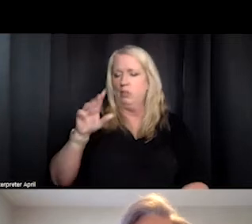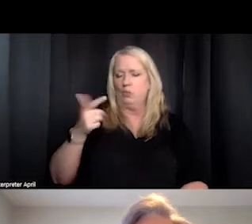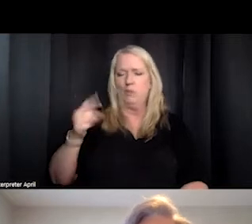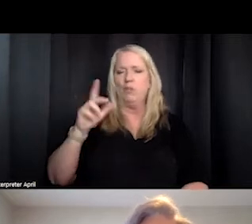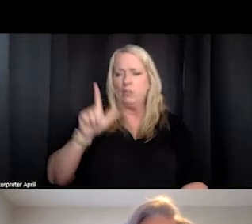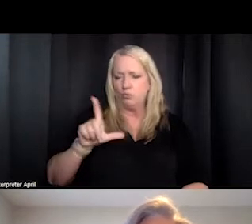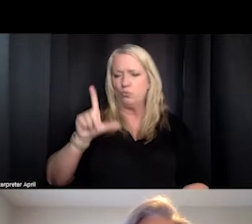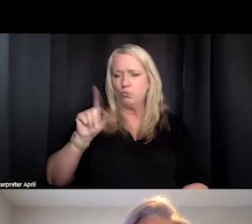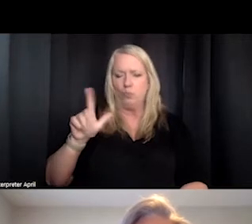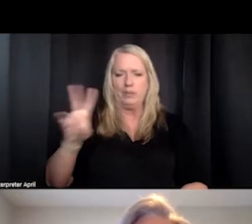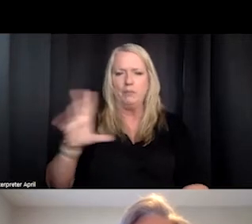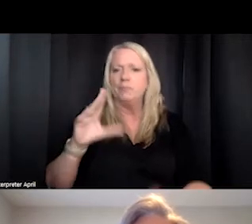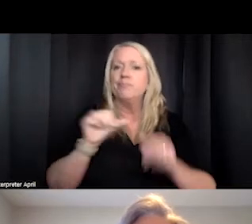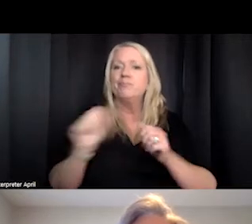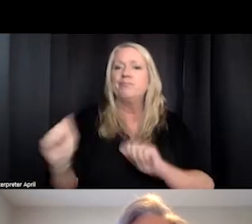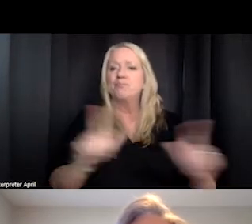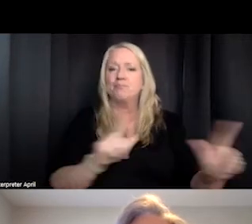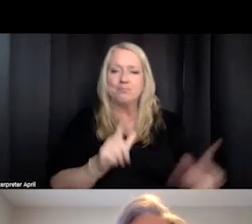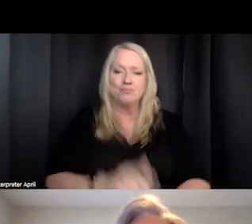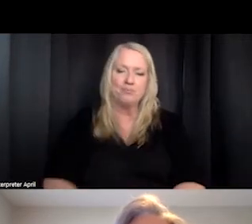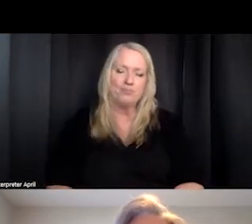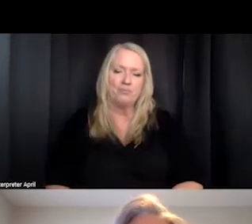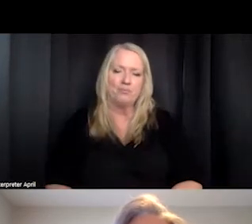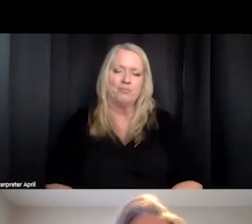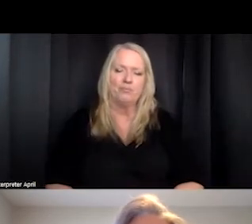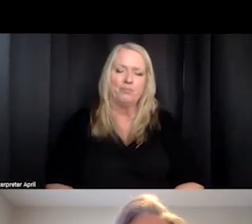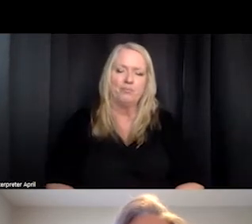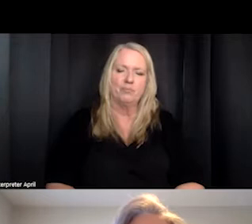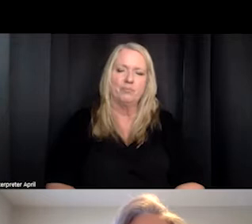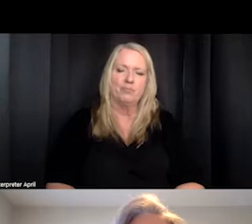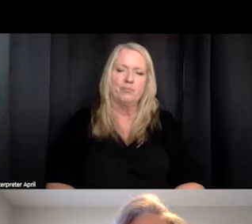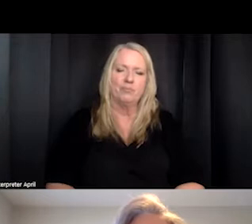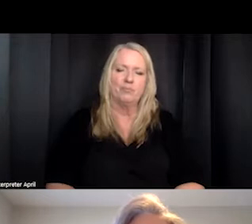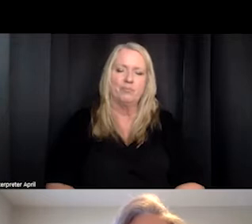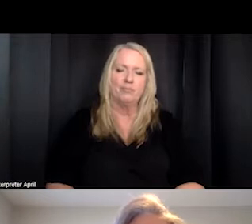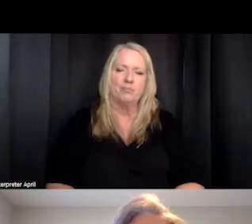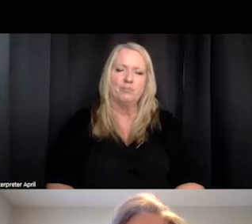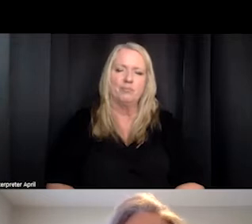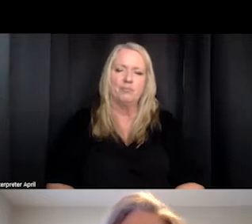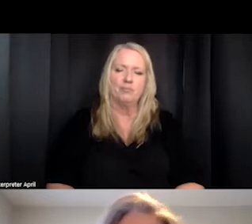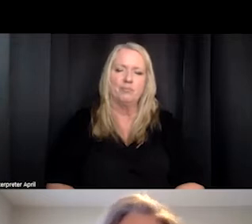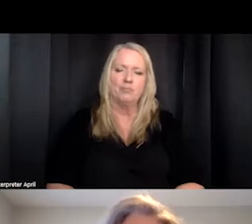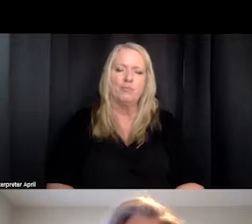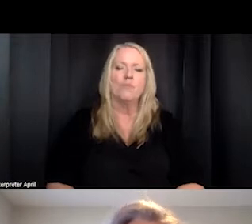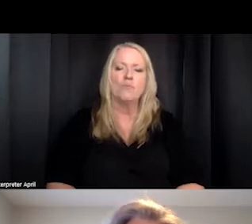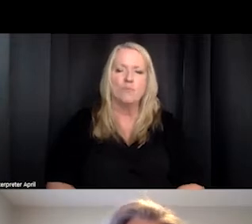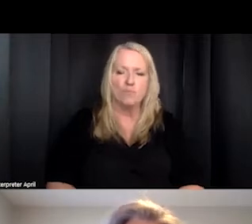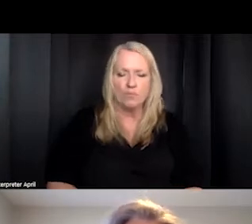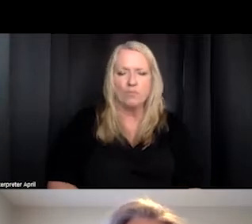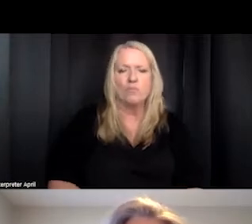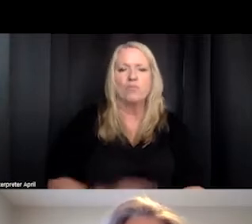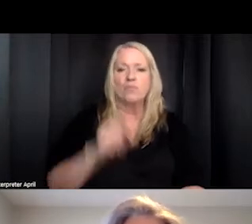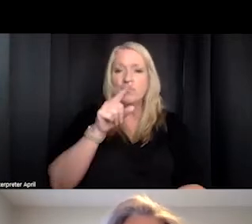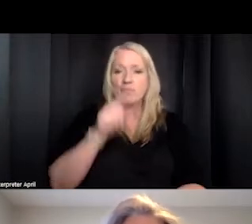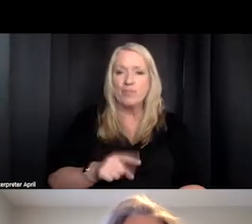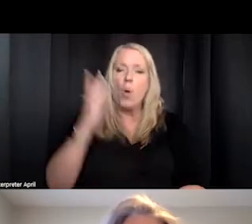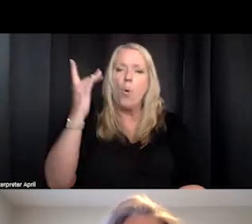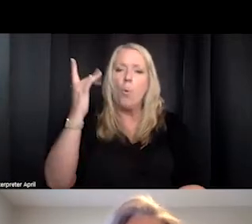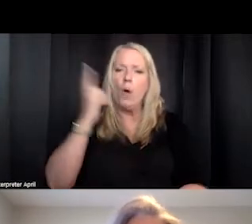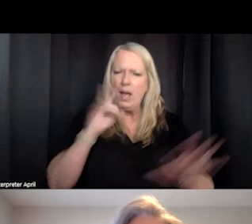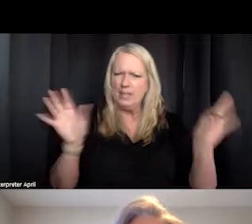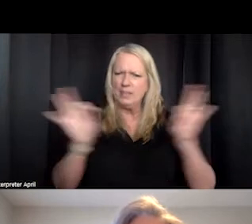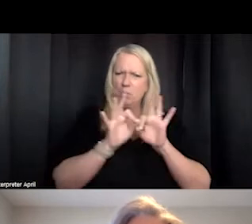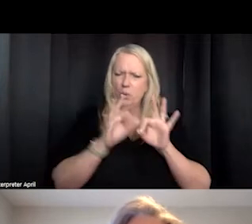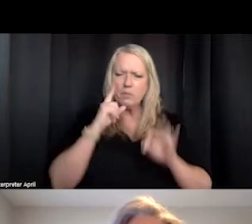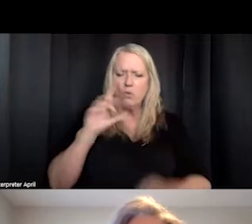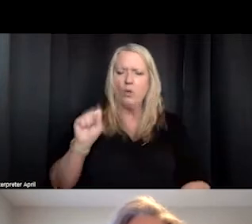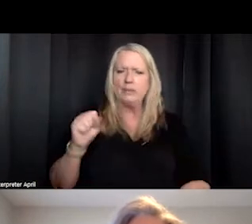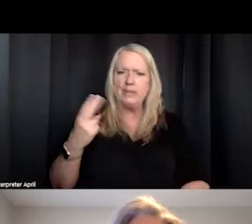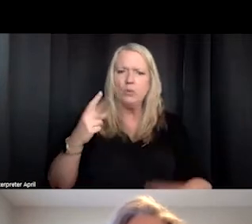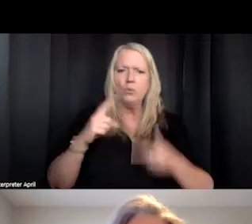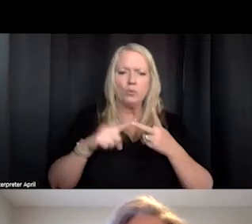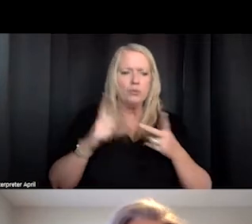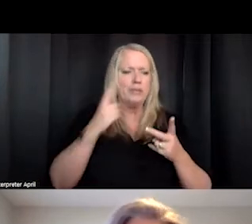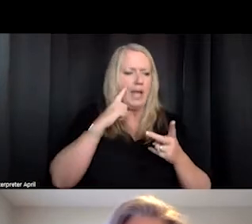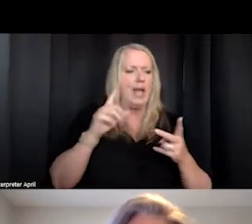PLEASE. WHY IS THIS IMPORTANT TO STAKEHOLDERS AND STATE MEDICAID AGENCIES. I ALREADY TOLD YOU